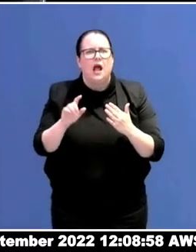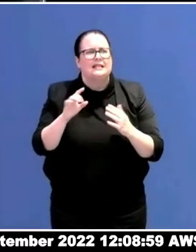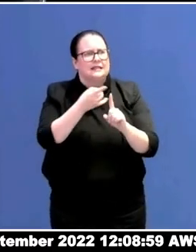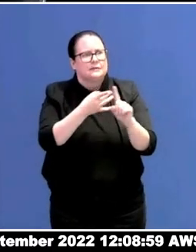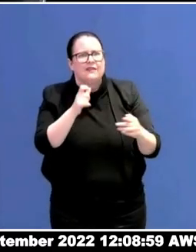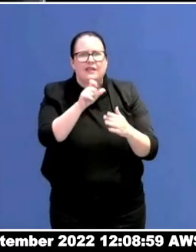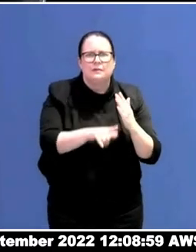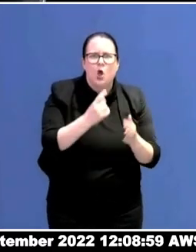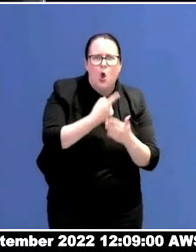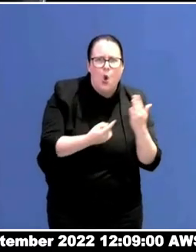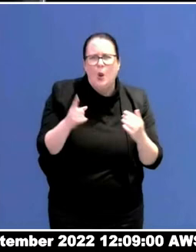I believe so, yes.